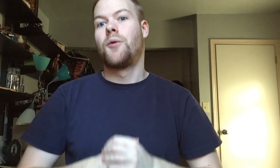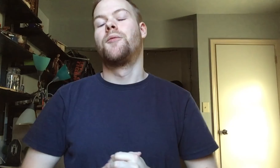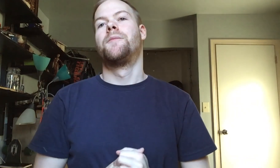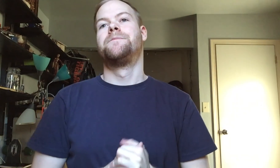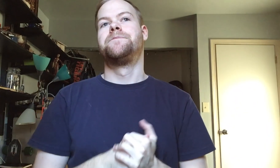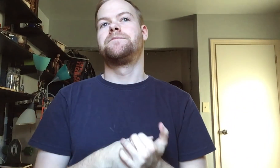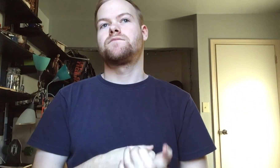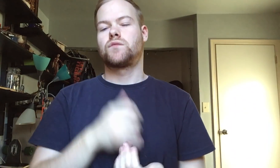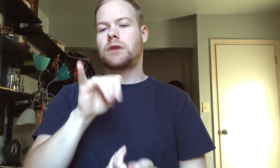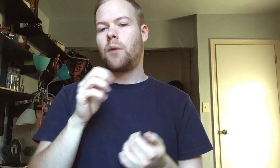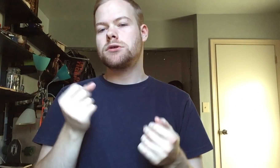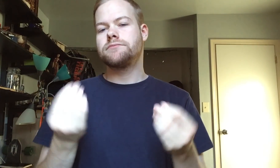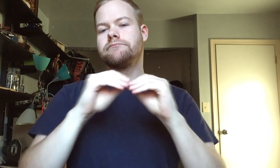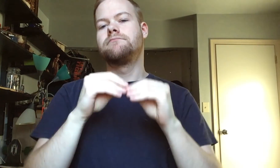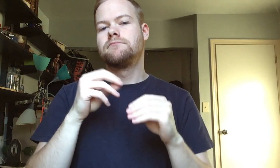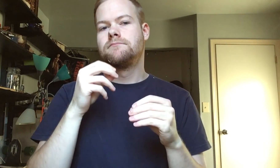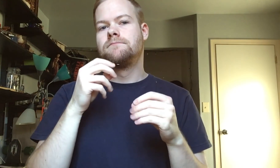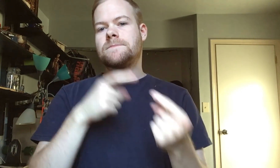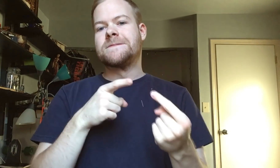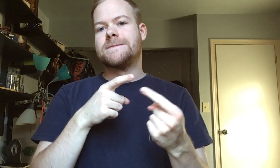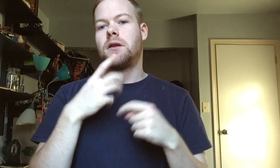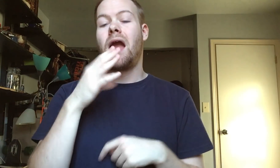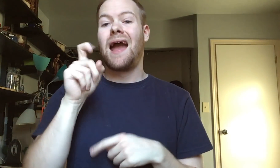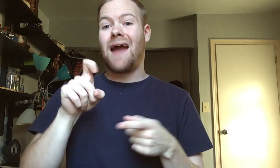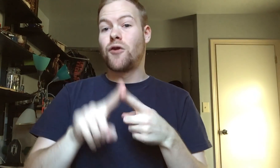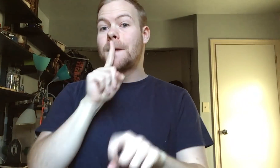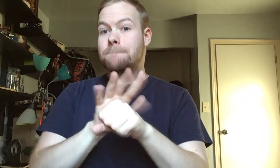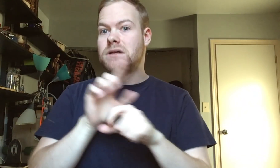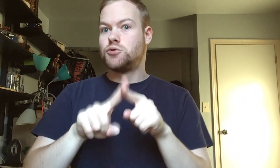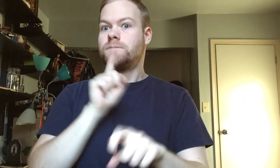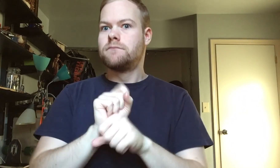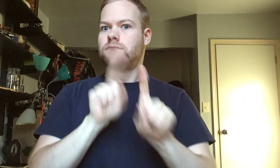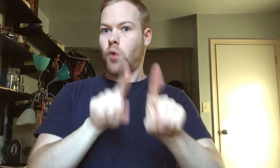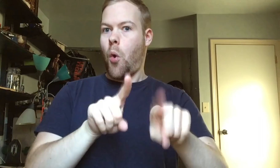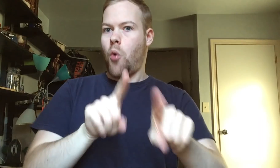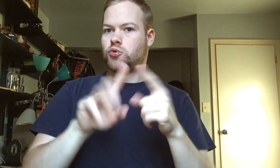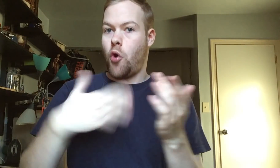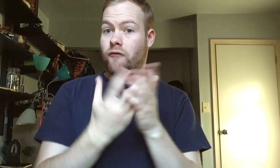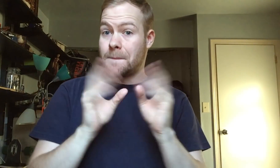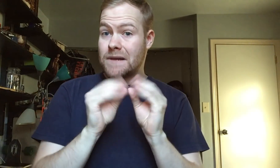So… That was more of a struggle. And you have to commit to going to all the meetings.